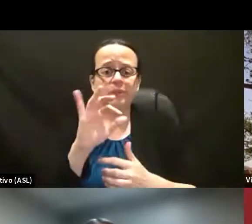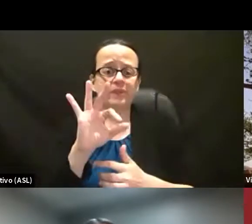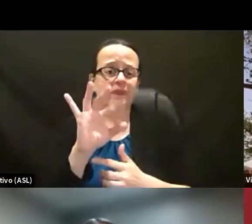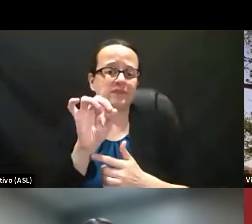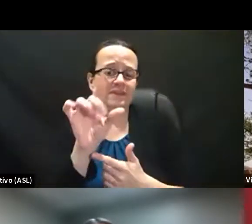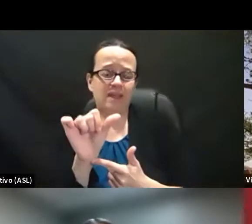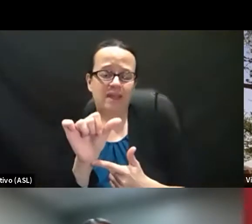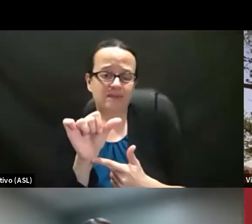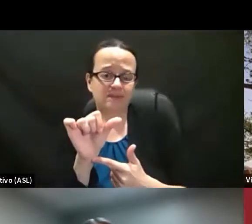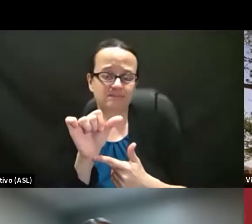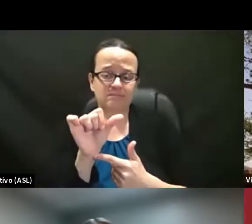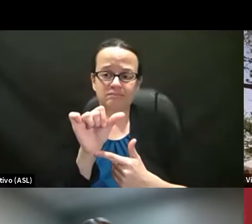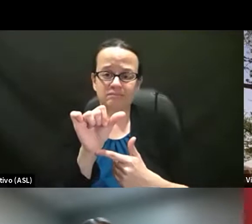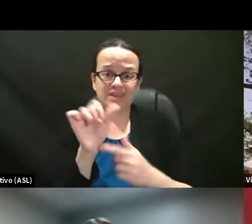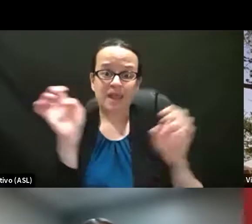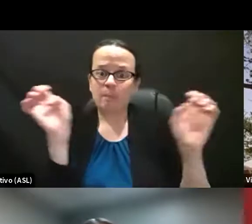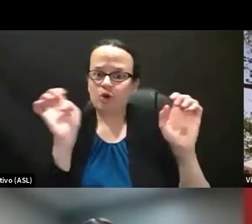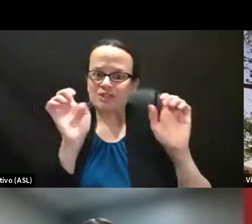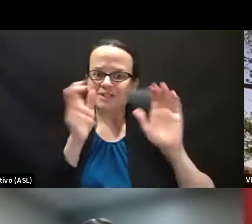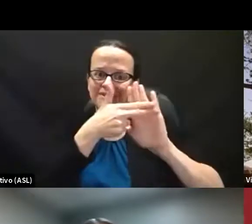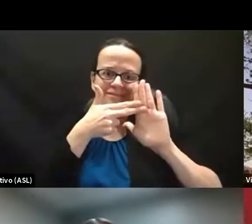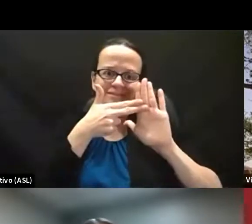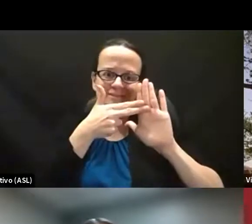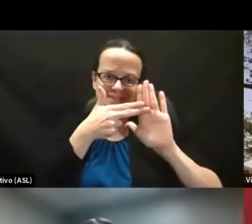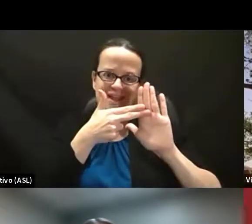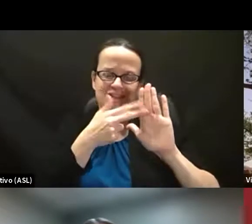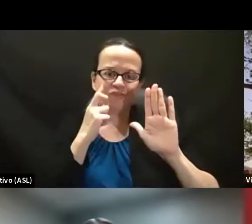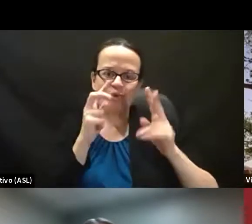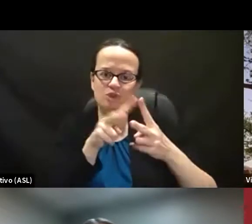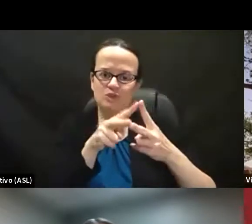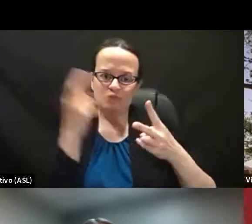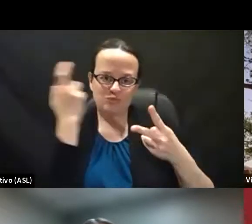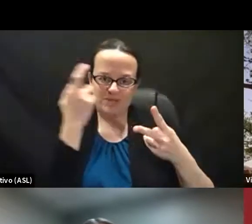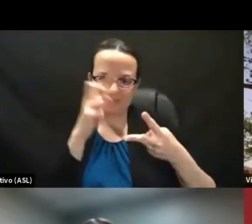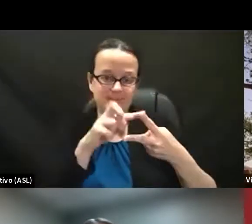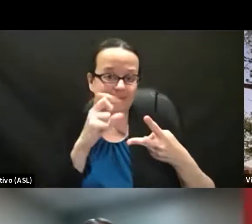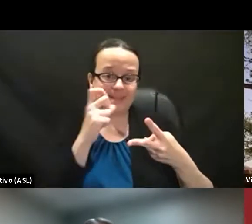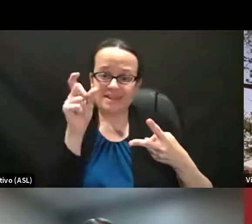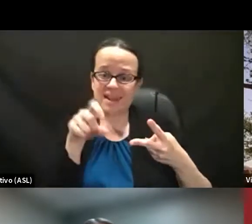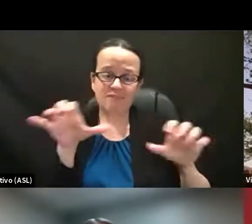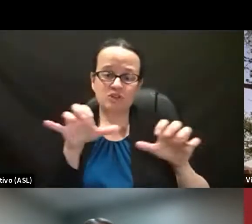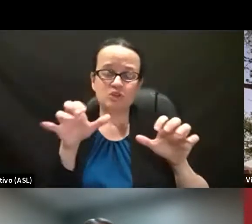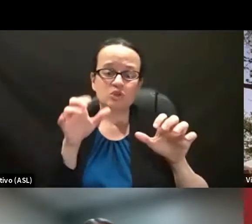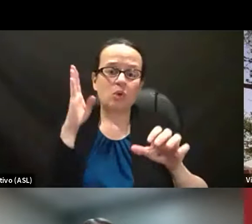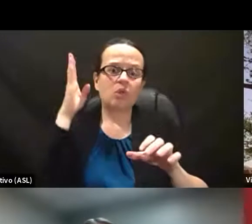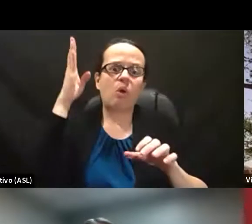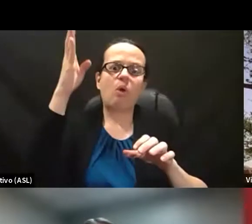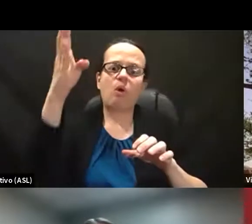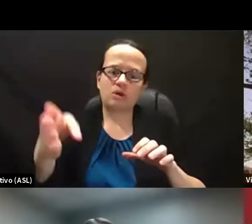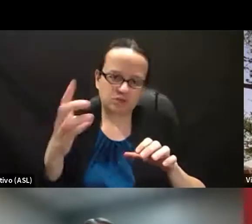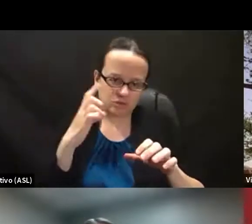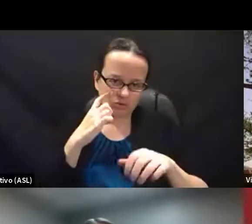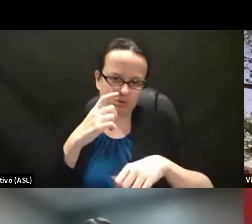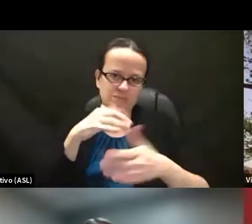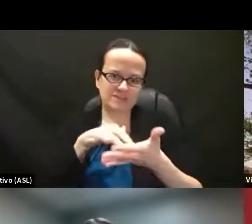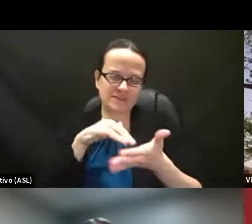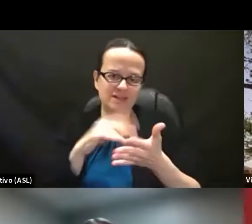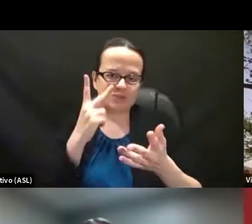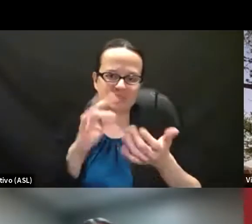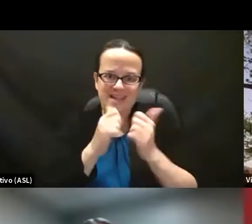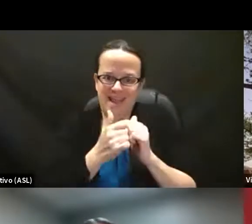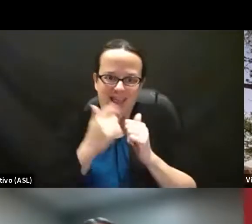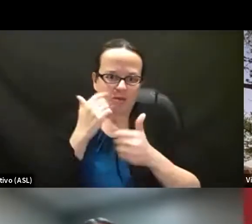Janice Hoffman (Pharm.D): They gave it emergency status for two reasons, one they didn't have to do long term studies to see how it's going to be five years from now.